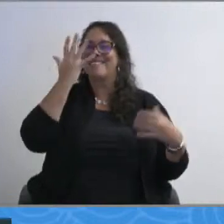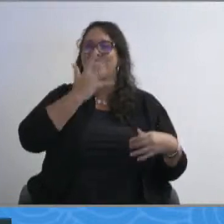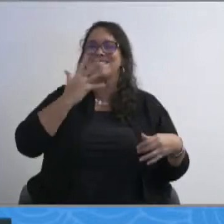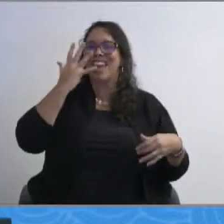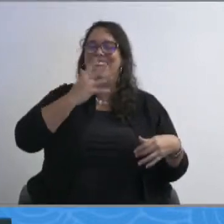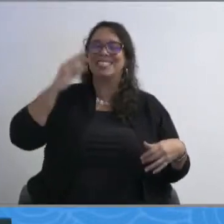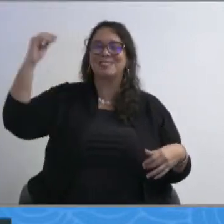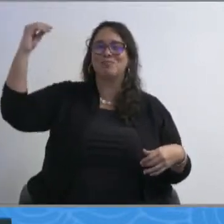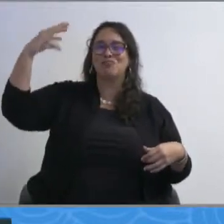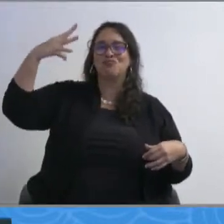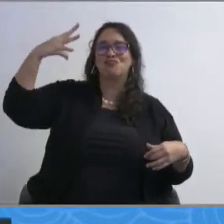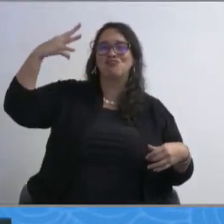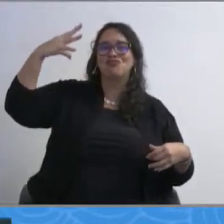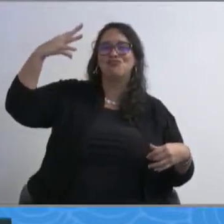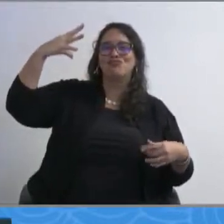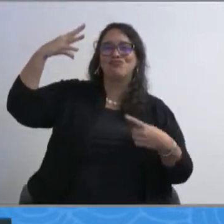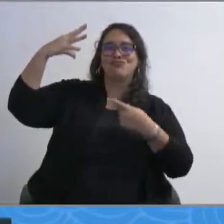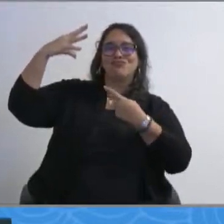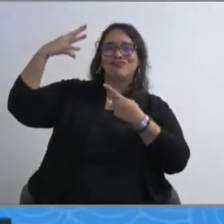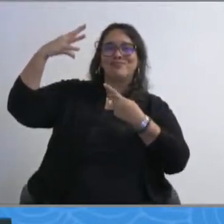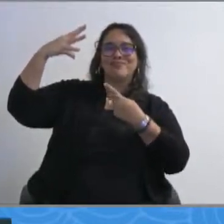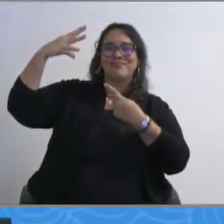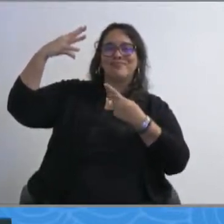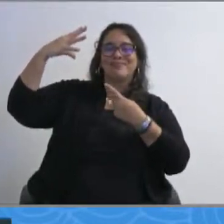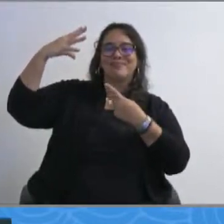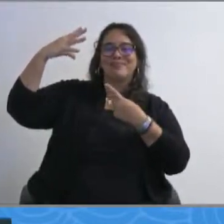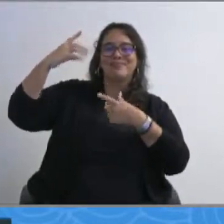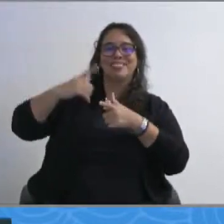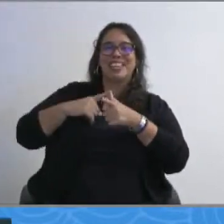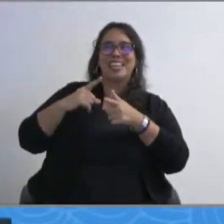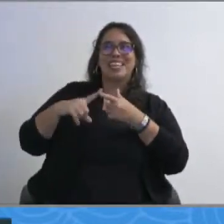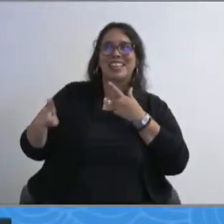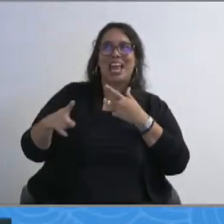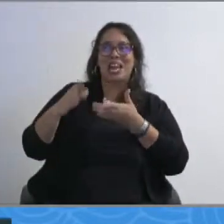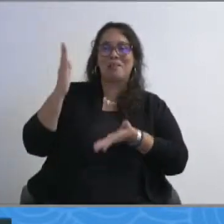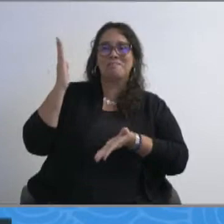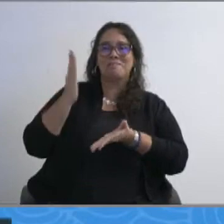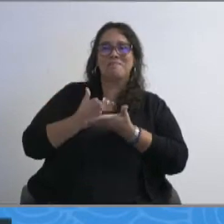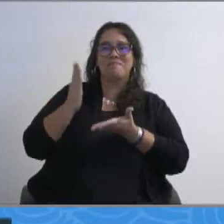I'll go ahead and I'll bring our meeting to adjournment at 3:50 p.m.